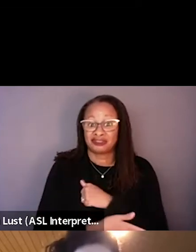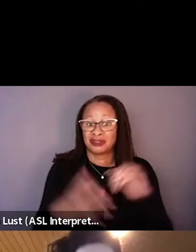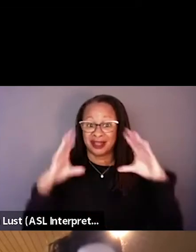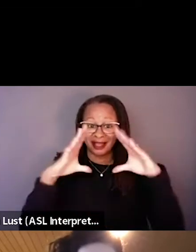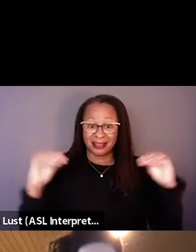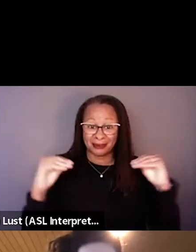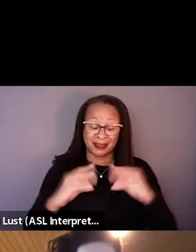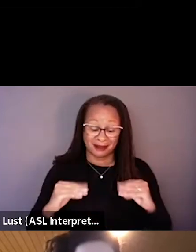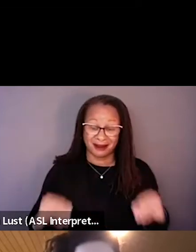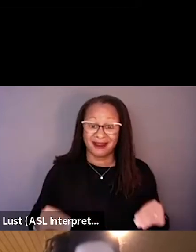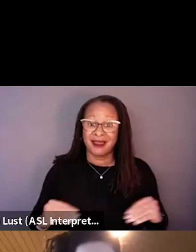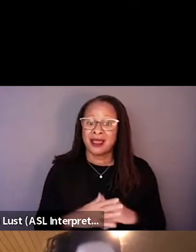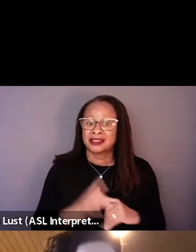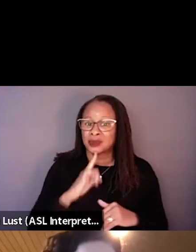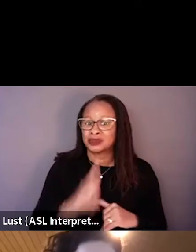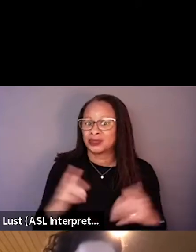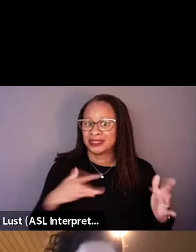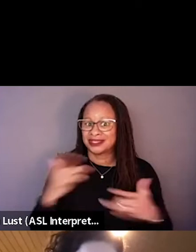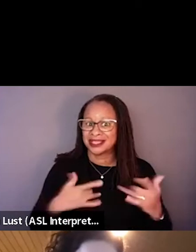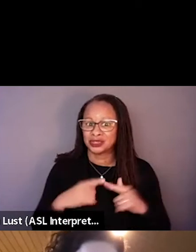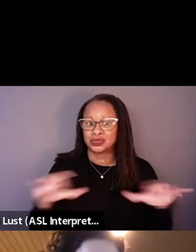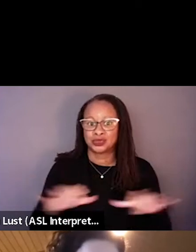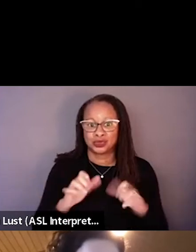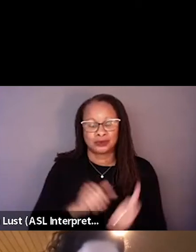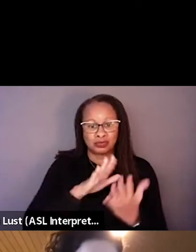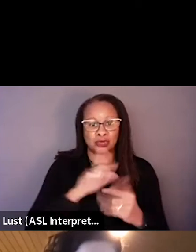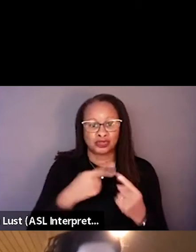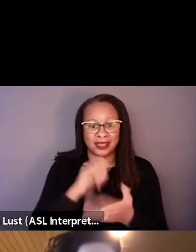So it was really, really exciting to be approached about Sirens.